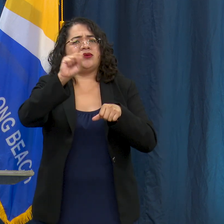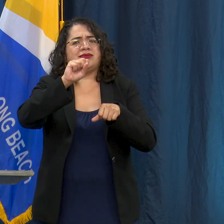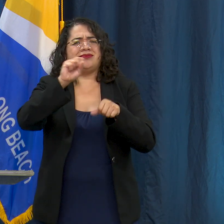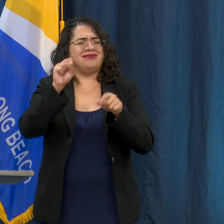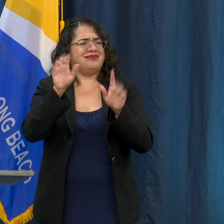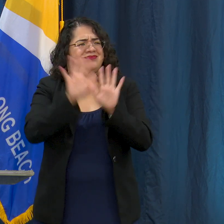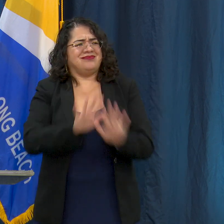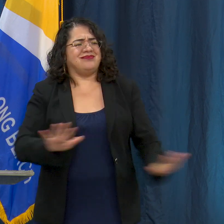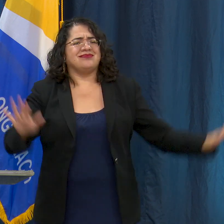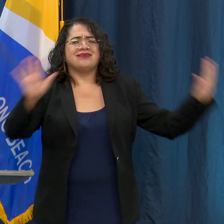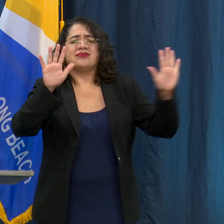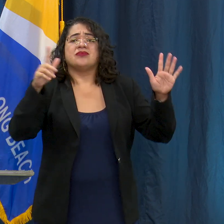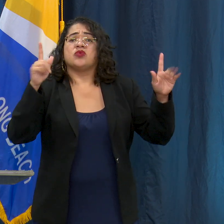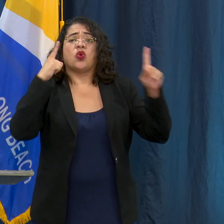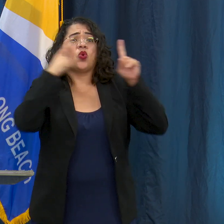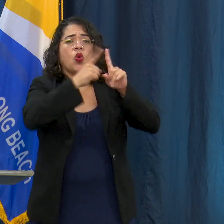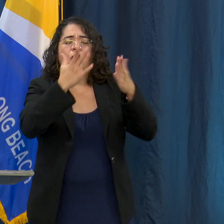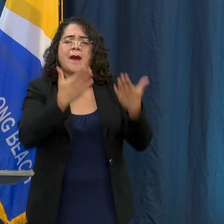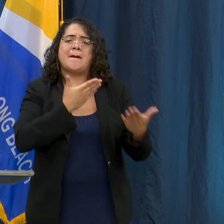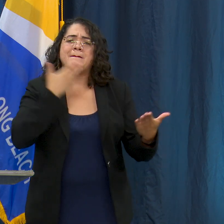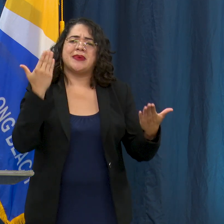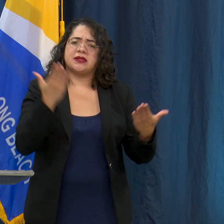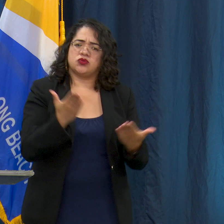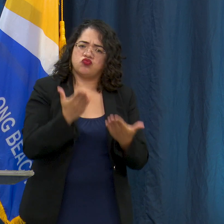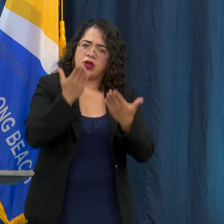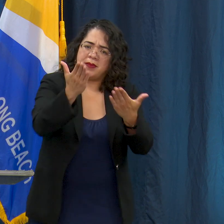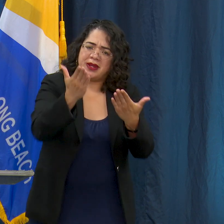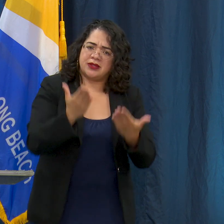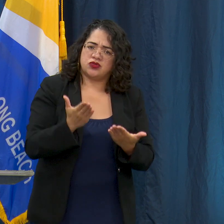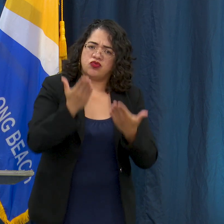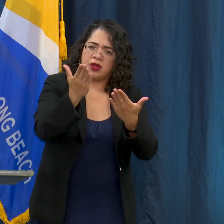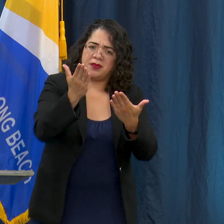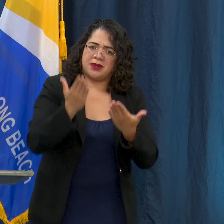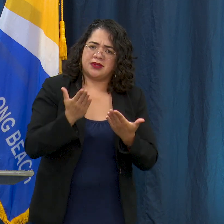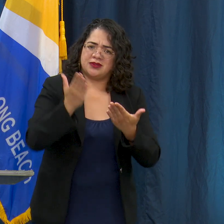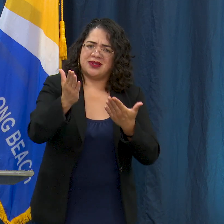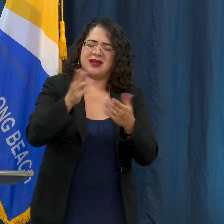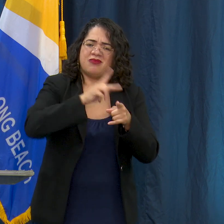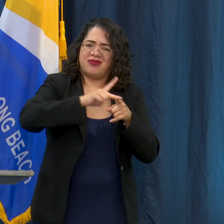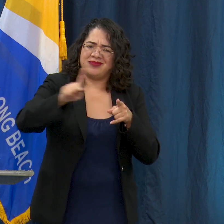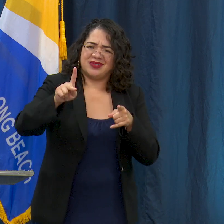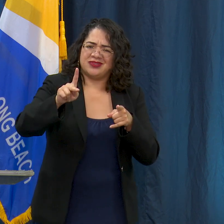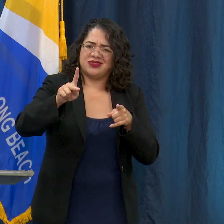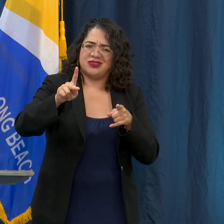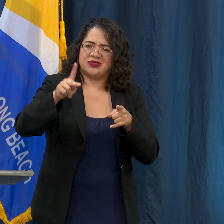recommendations to protect the public's health and decrease deaths from